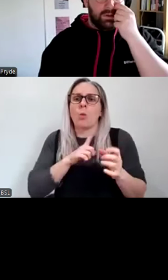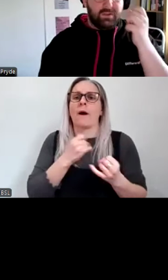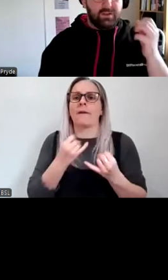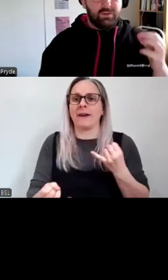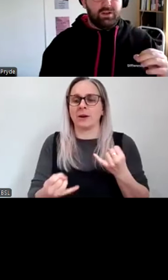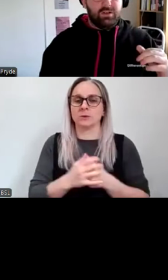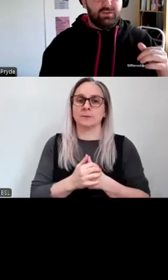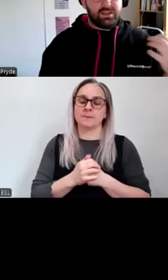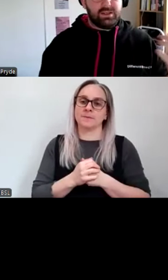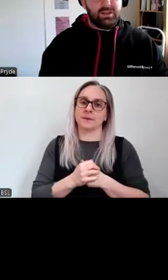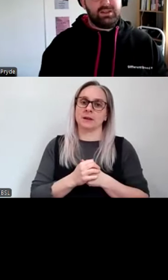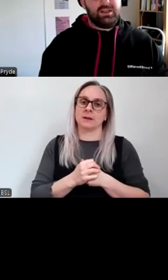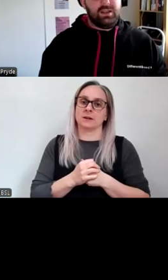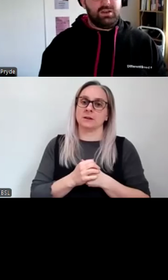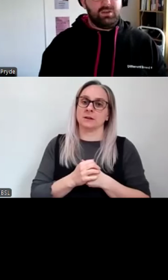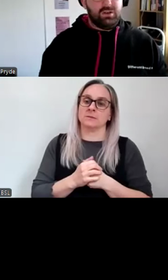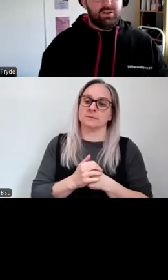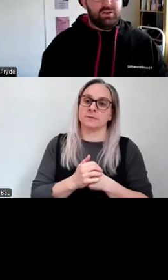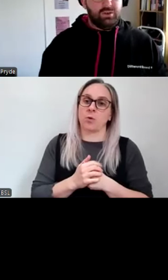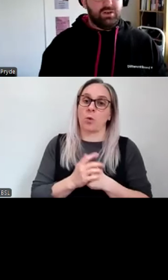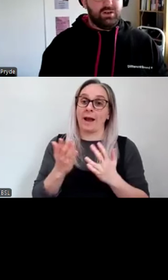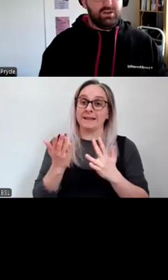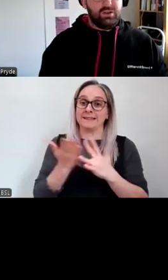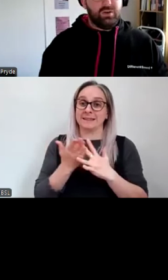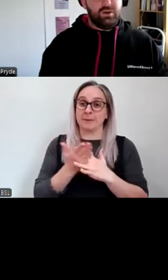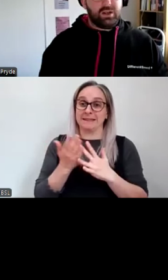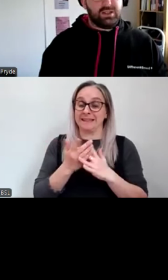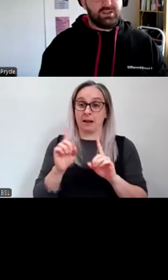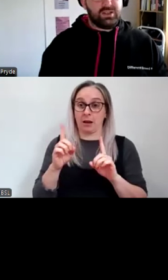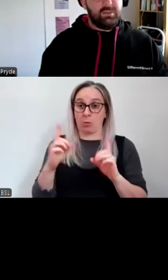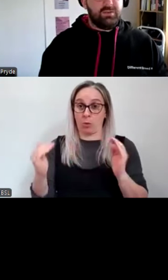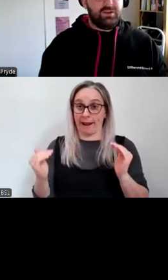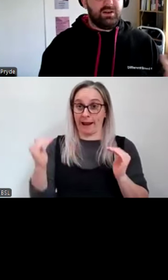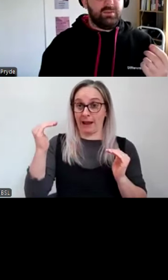on what level of accessibility your organization is aiming for,